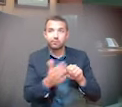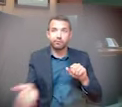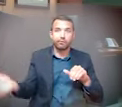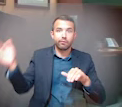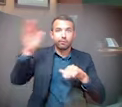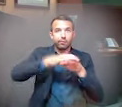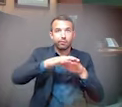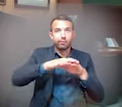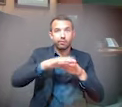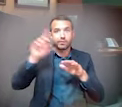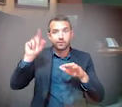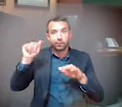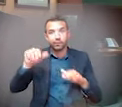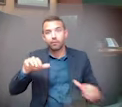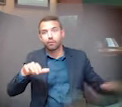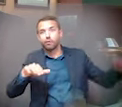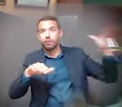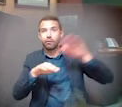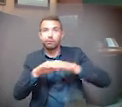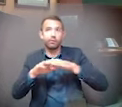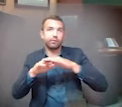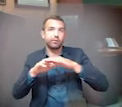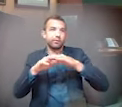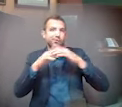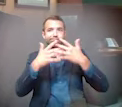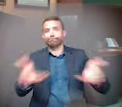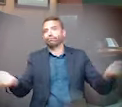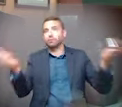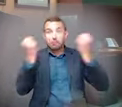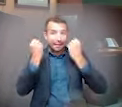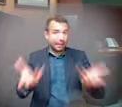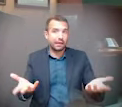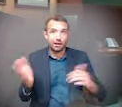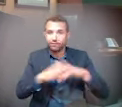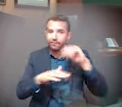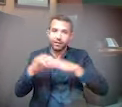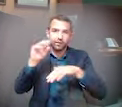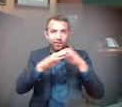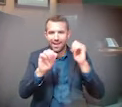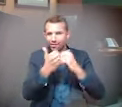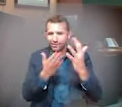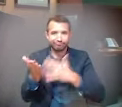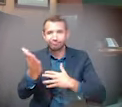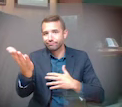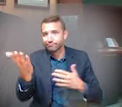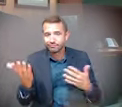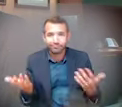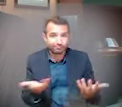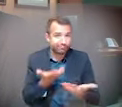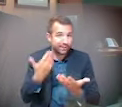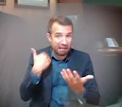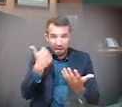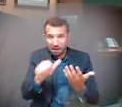the disability community... Here we are and we are navigating. I think you already touched on some of this, anything else that you want